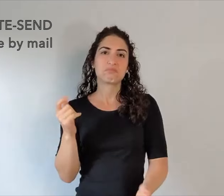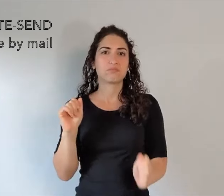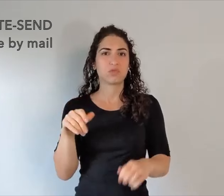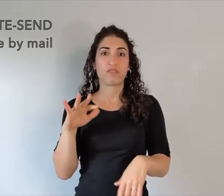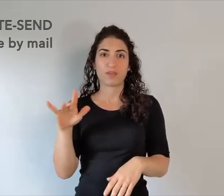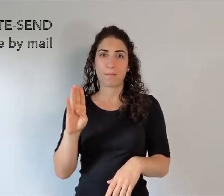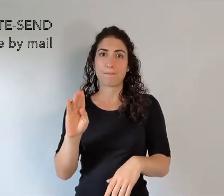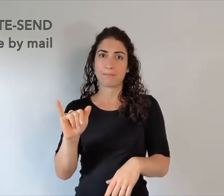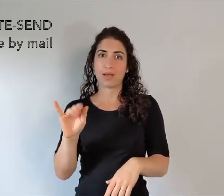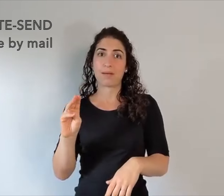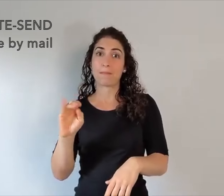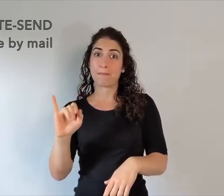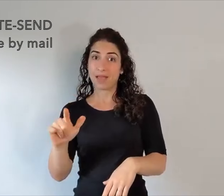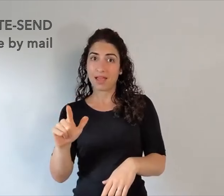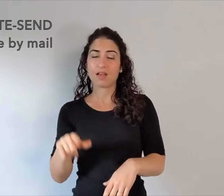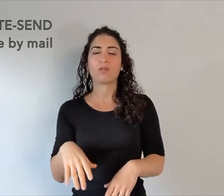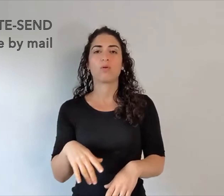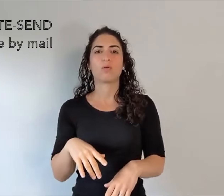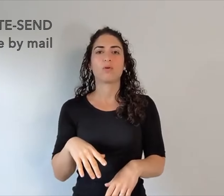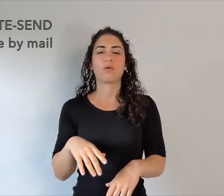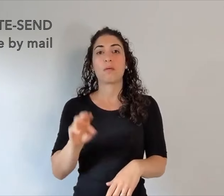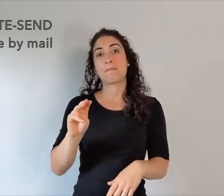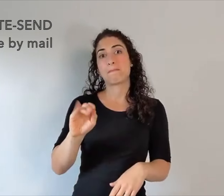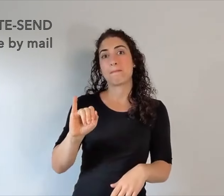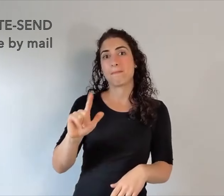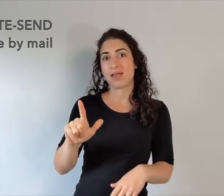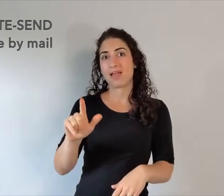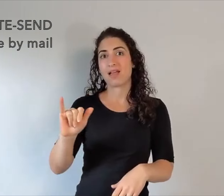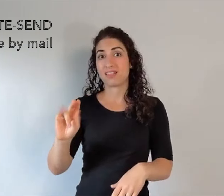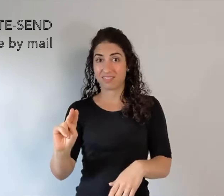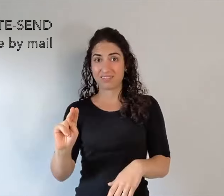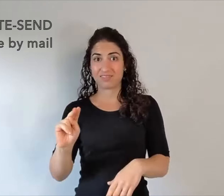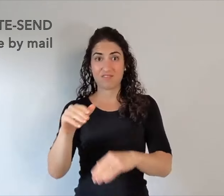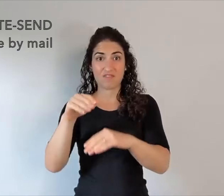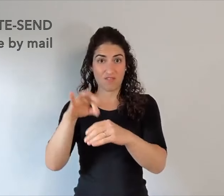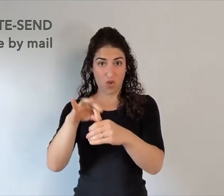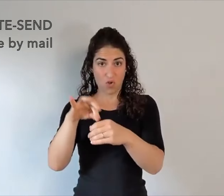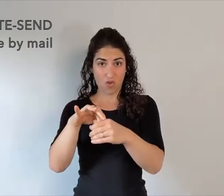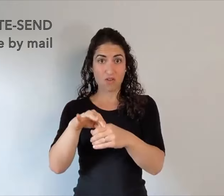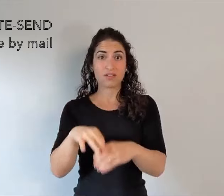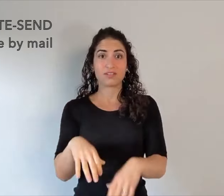or you can fingerspell "by mail" or "mail in voting"